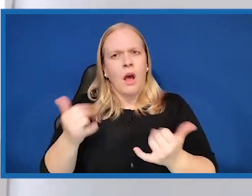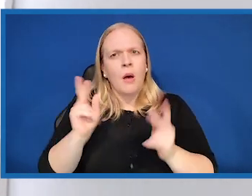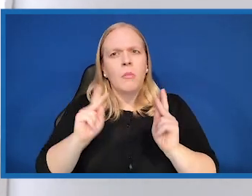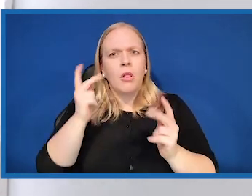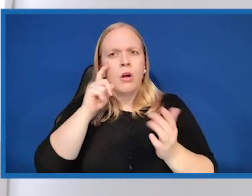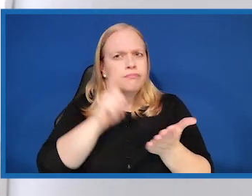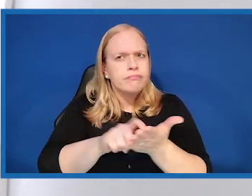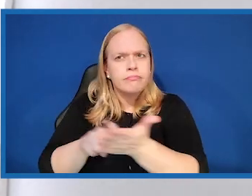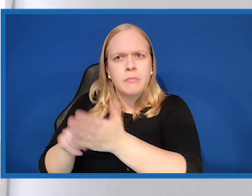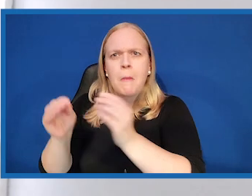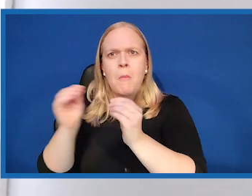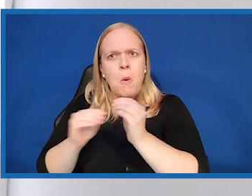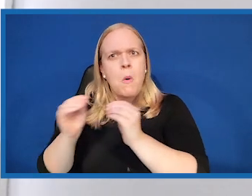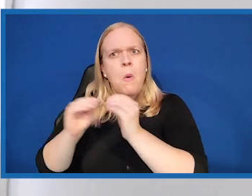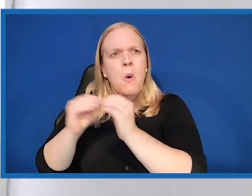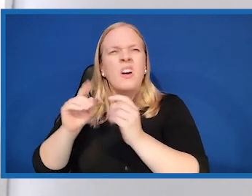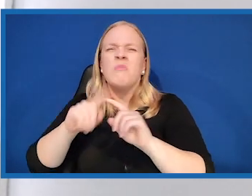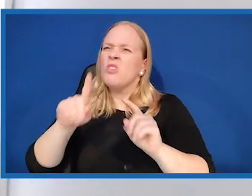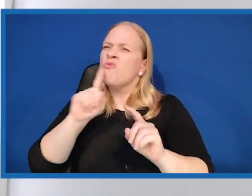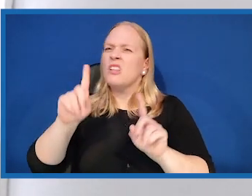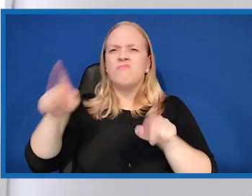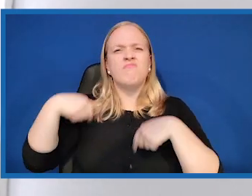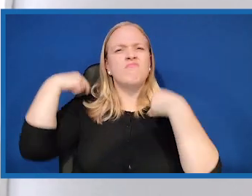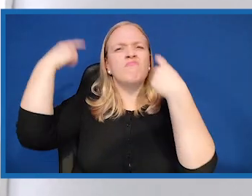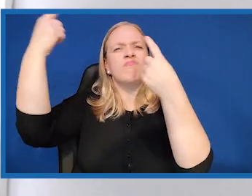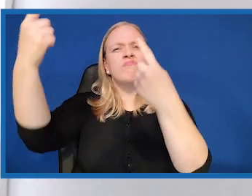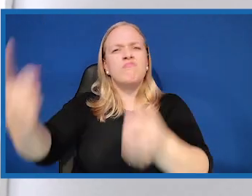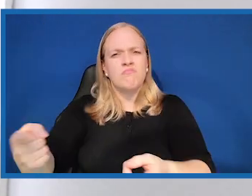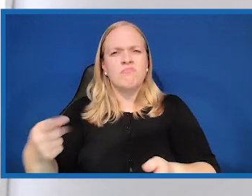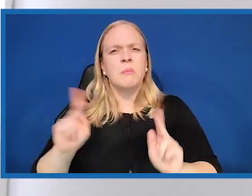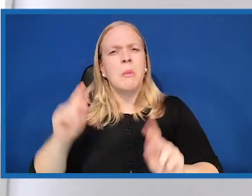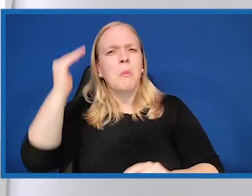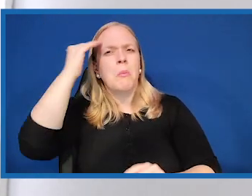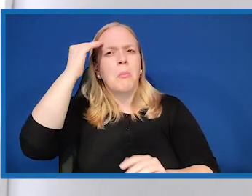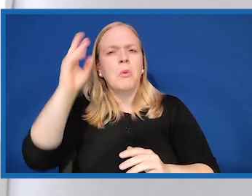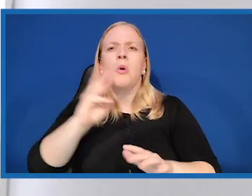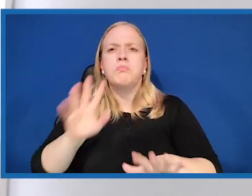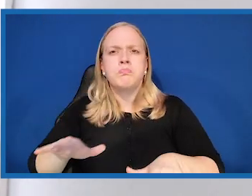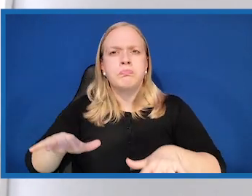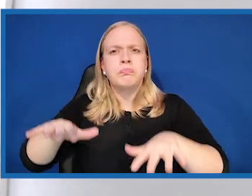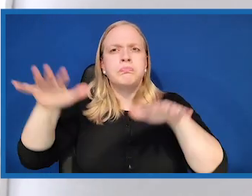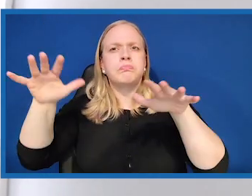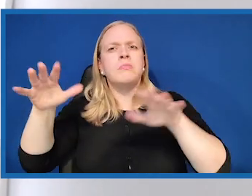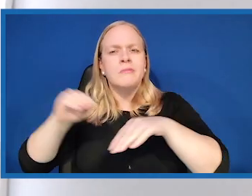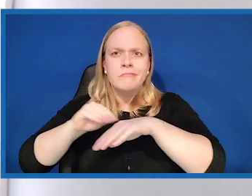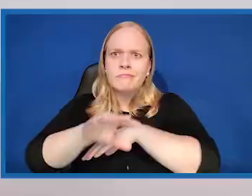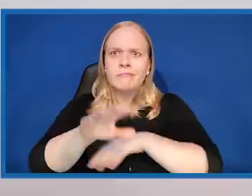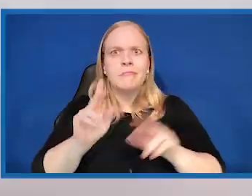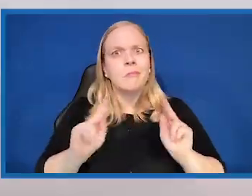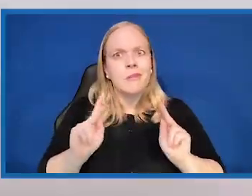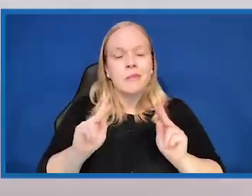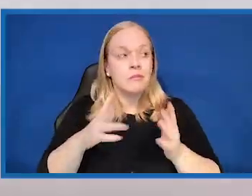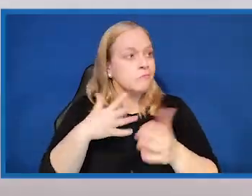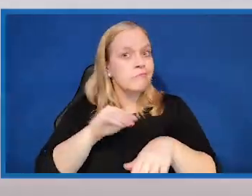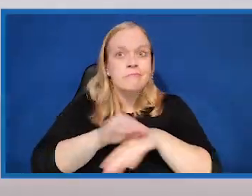BUT SOMETHING THAT PEOPLE HAVE KNOWN FOR A LONG, LONG TIME. UH, AND IT AFFECTS, UH, EVERY DAY LIFE, IT AFFECTS COMMERCE,